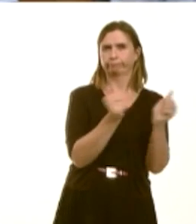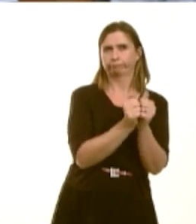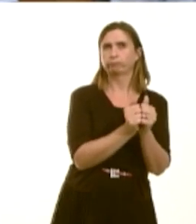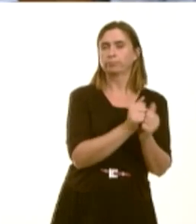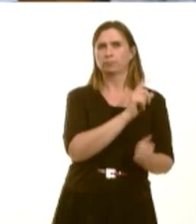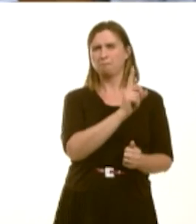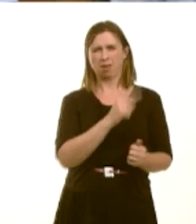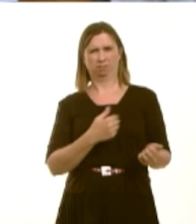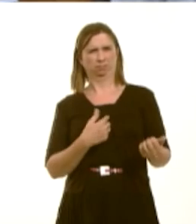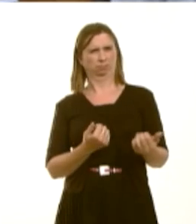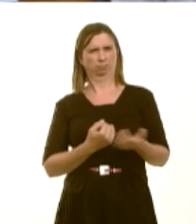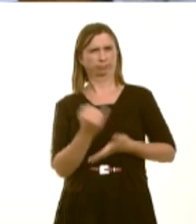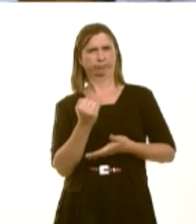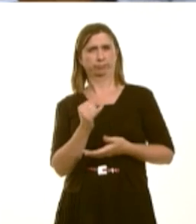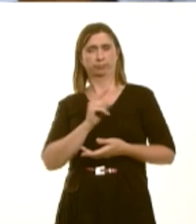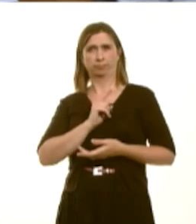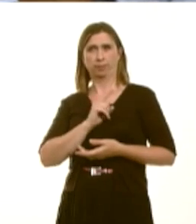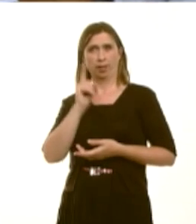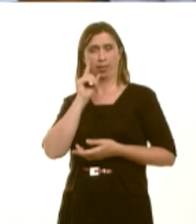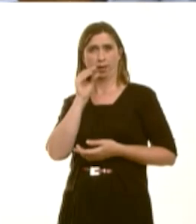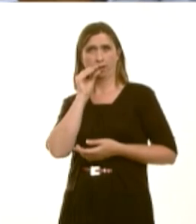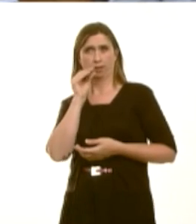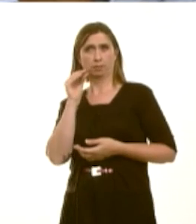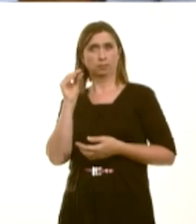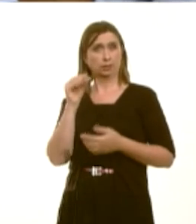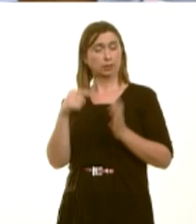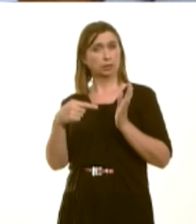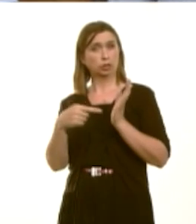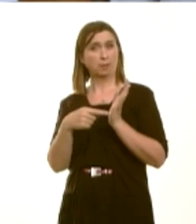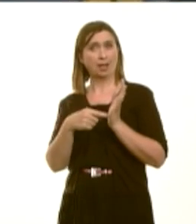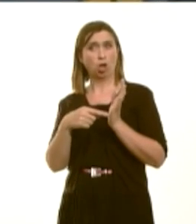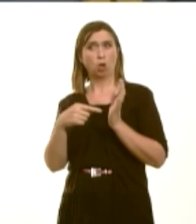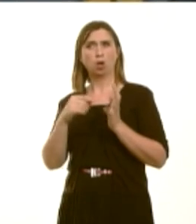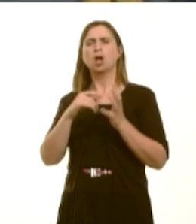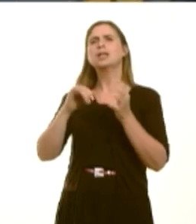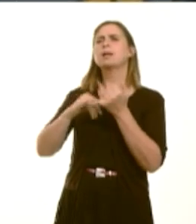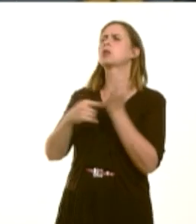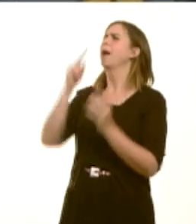for example, that tobacco companiesó[Interruption.] Y Llywydd / The Presiding Officer: Order, Simon Thomas. Carwyn Jones: Simon Thomas asks for evidence,